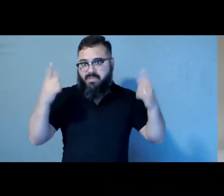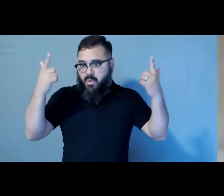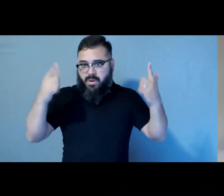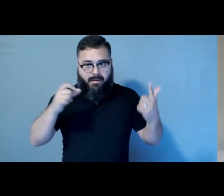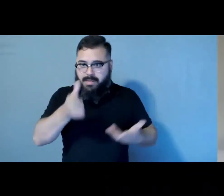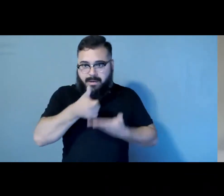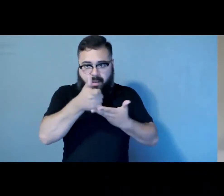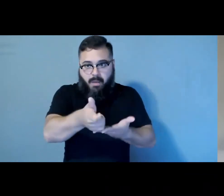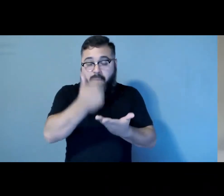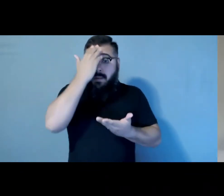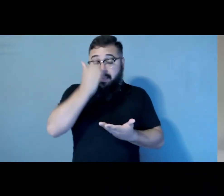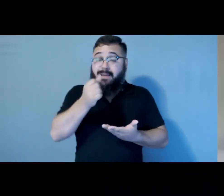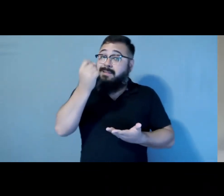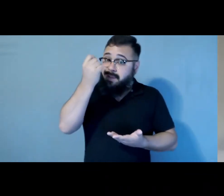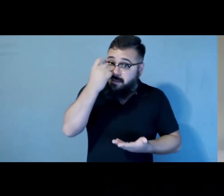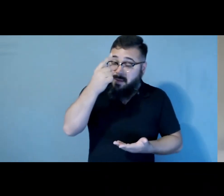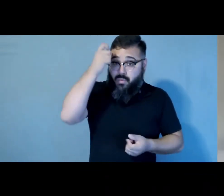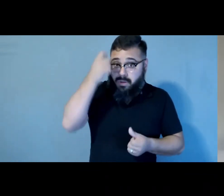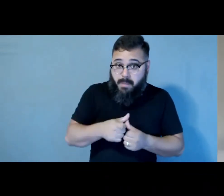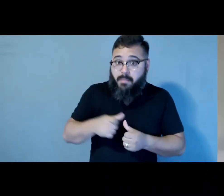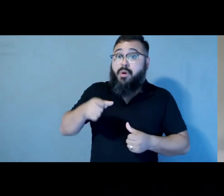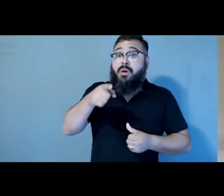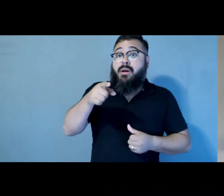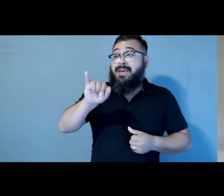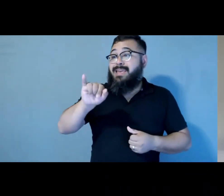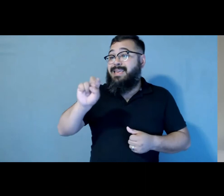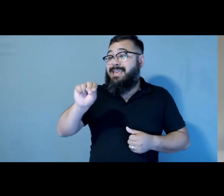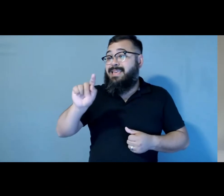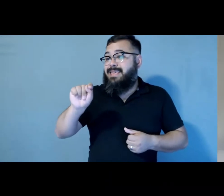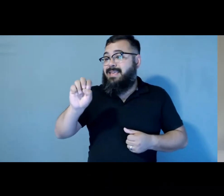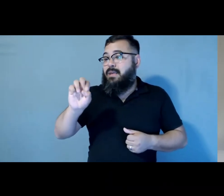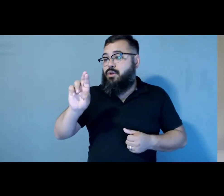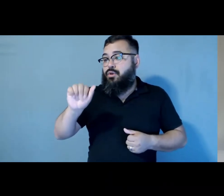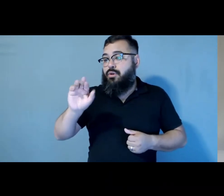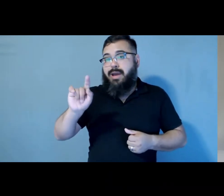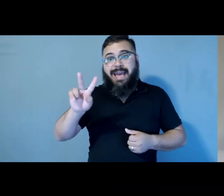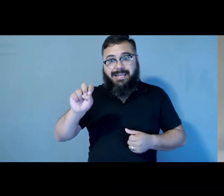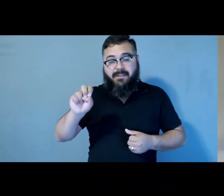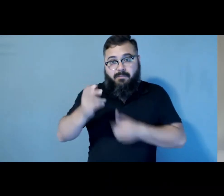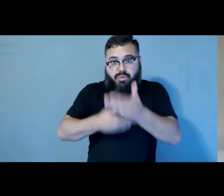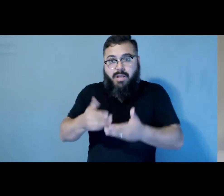the interactive process, the employer has to kinda go back and forth and they have to figure out something with the employee, but whatever is figured out